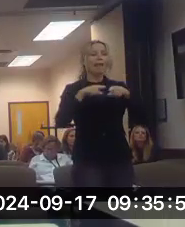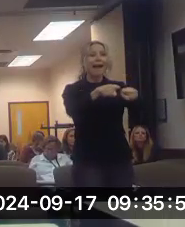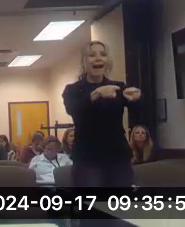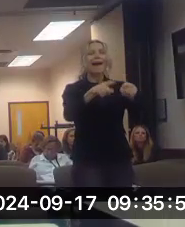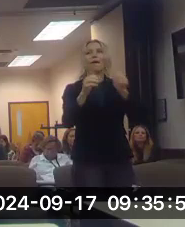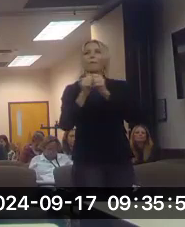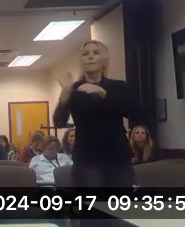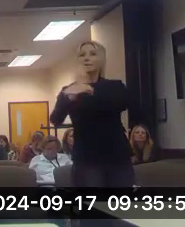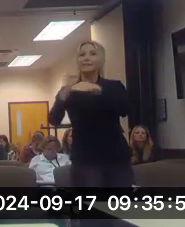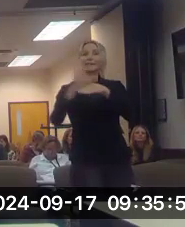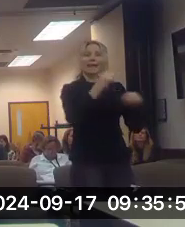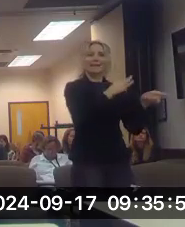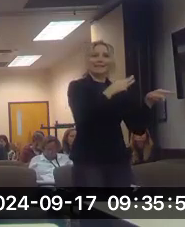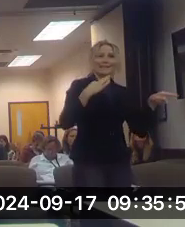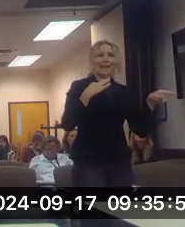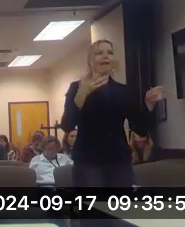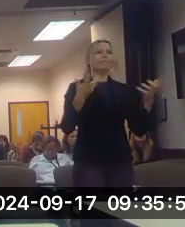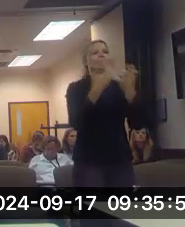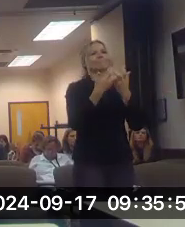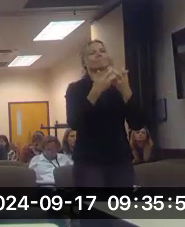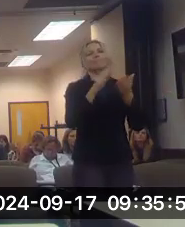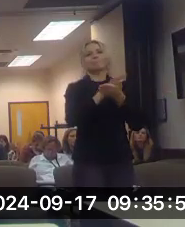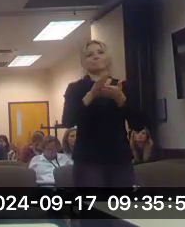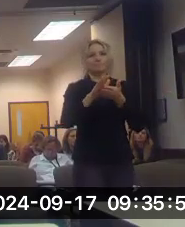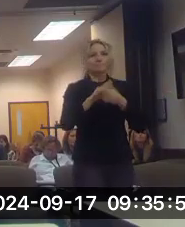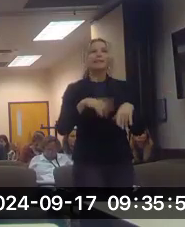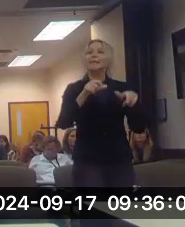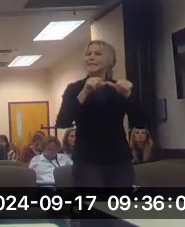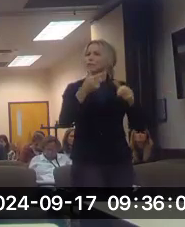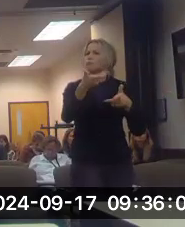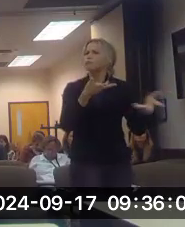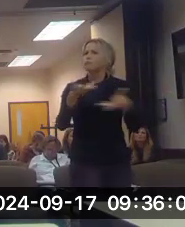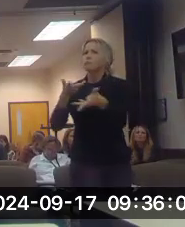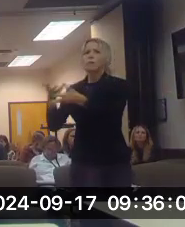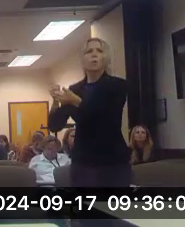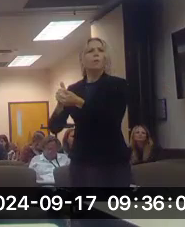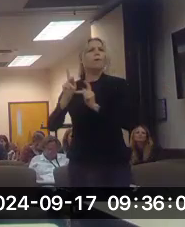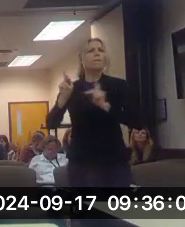Reginald Parson: Continued engagement with stakeholders is vital to refining the program and addressing any remaining issues.